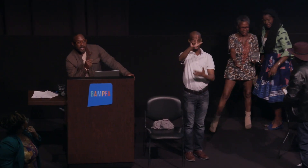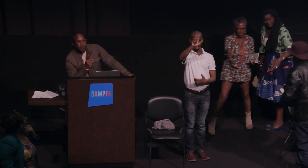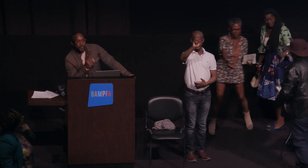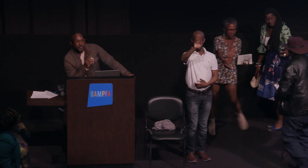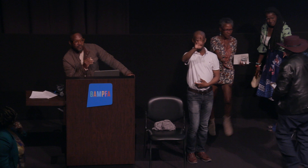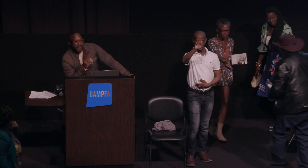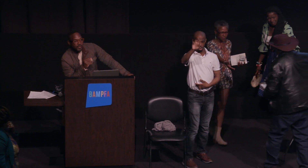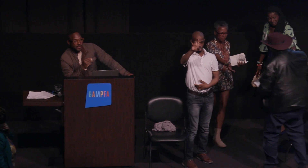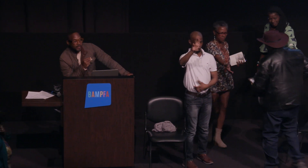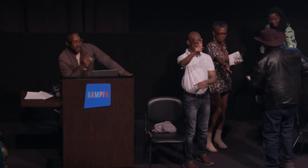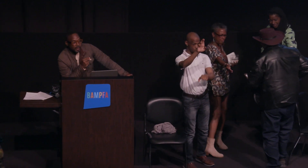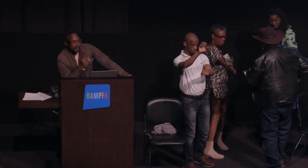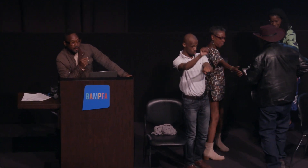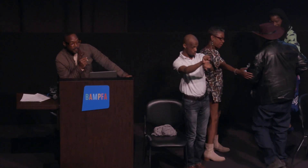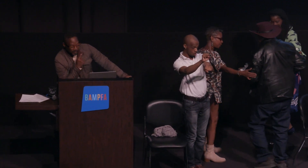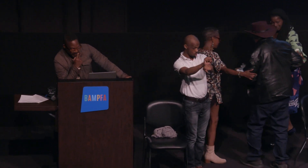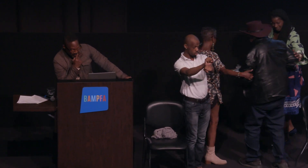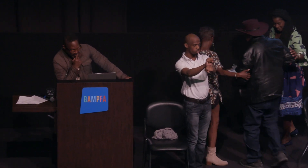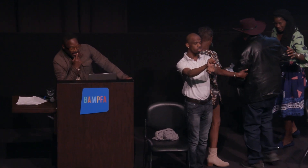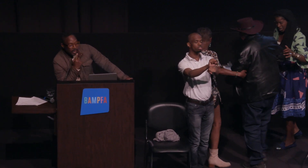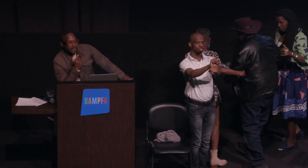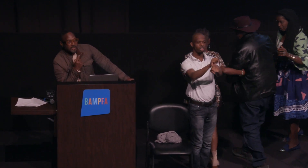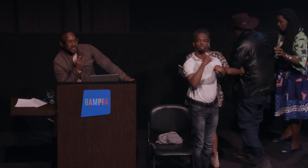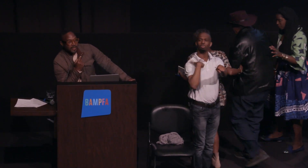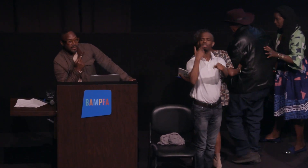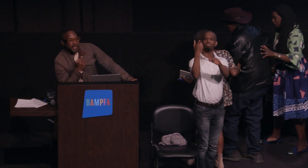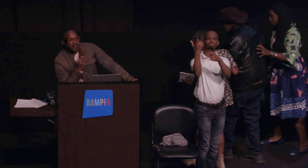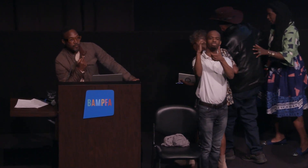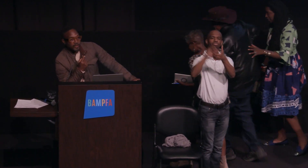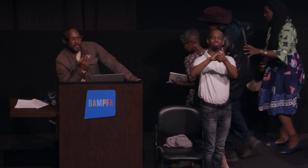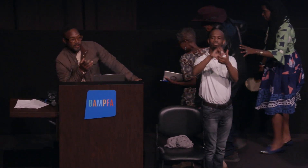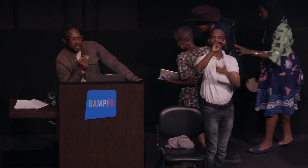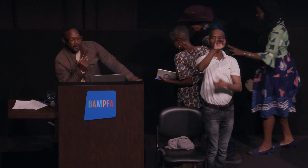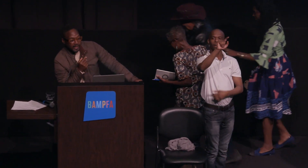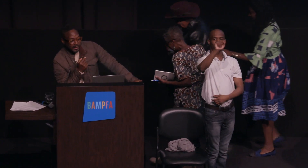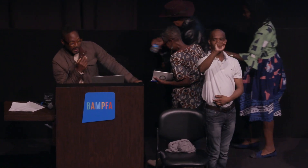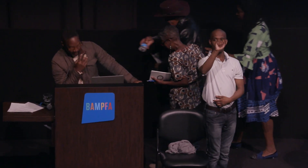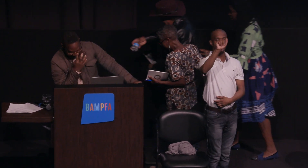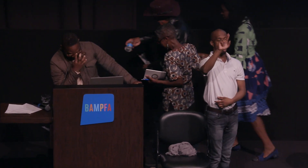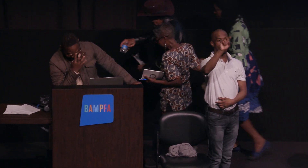I'm working with a fabricator, Matt Austin down in LA,